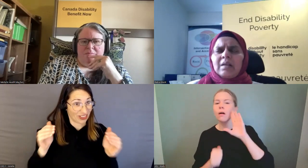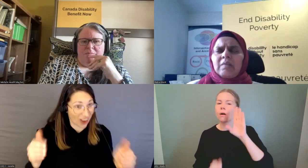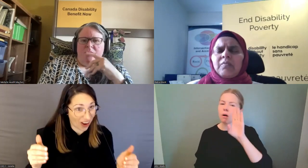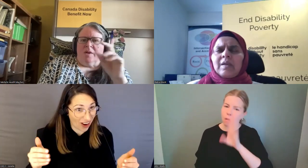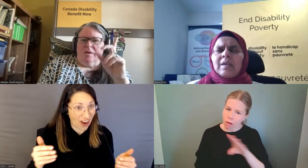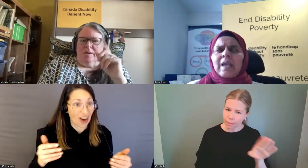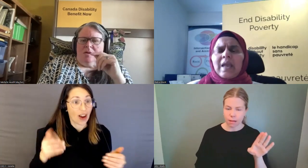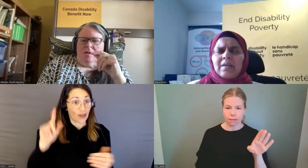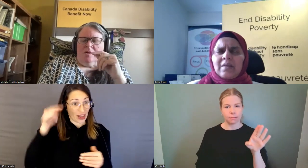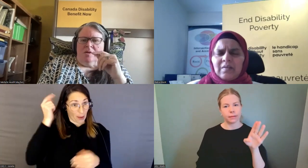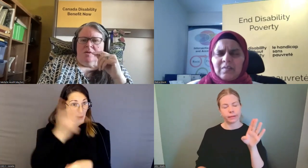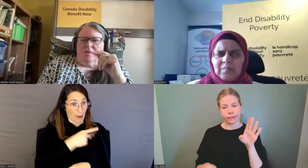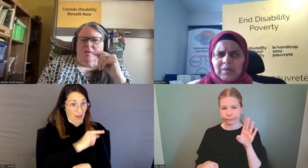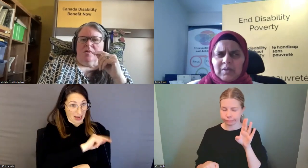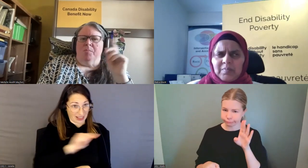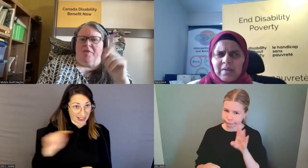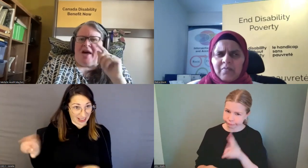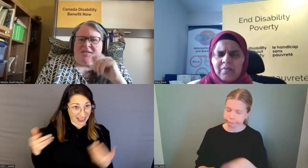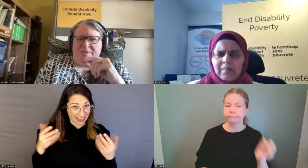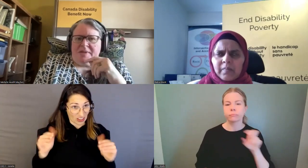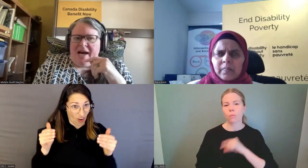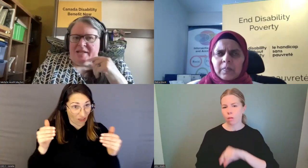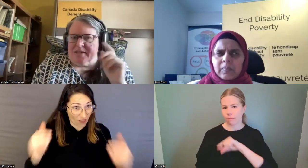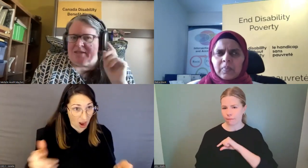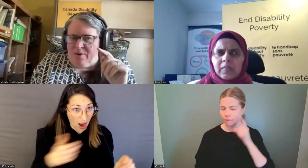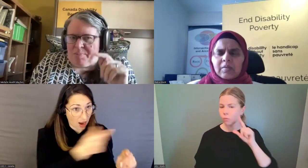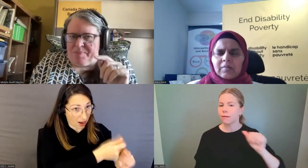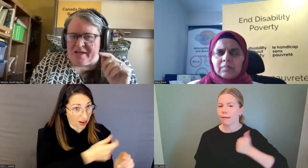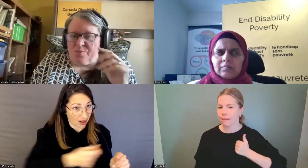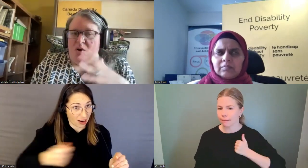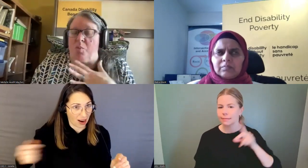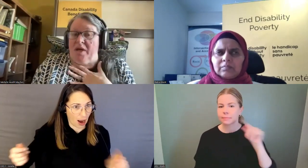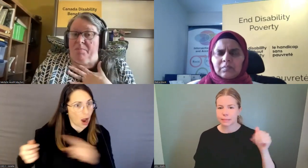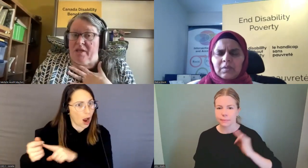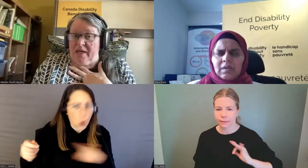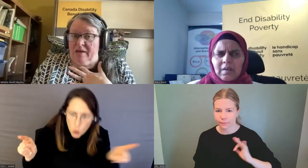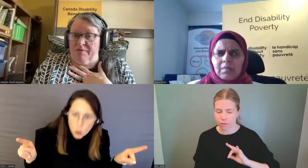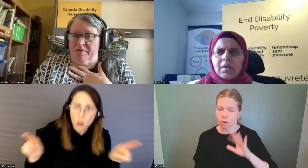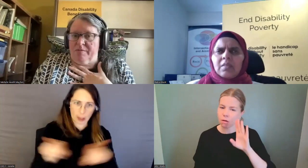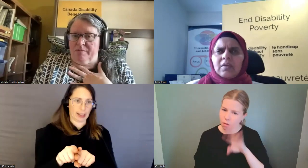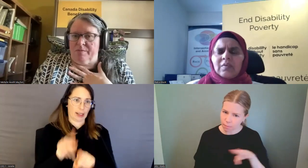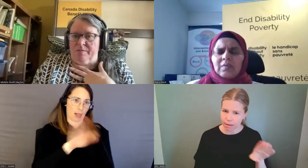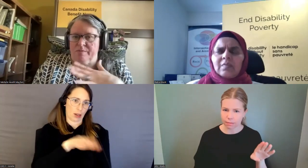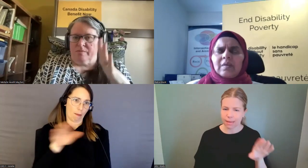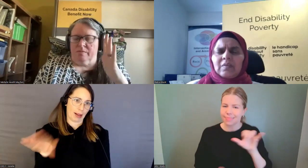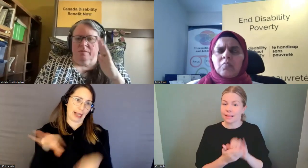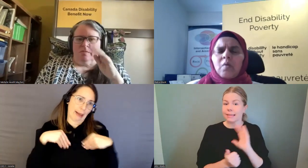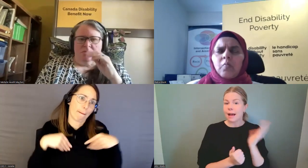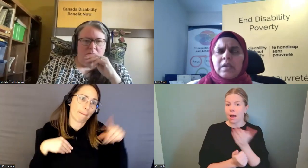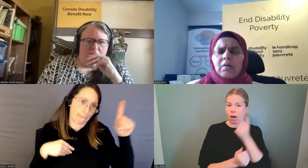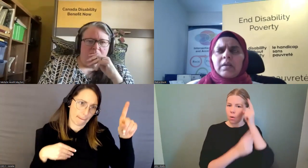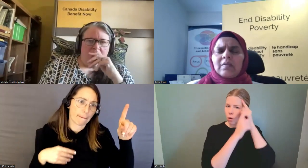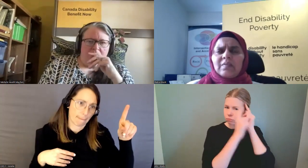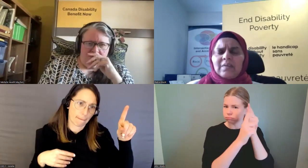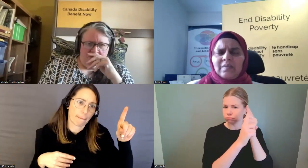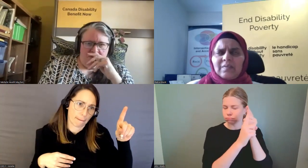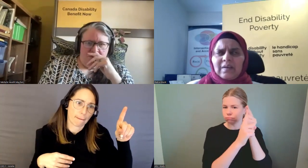FOR THE CANADA DISABILITY BENEFIT. Michelle: WELL, THAT'S WHAT WE BELIEVE. Rabia: THIS IS WHAT WE ARE INSISTING UPON.